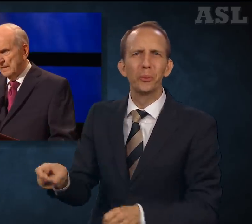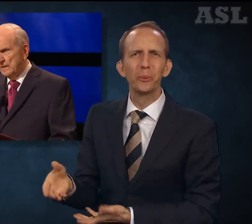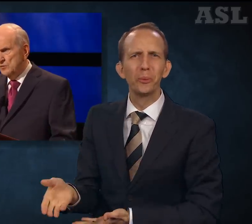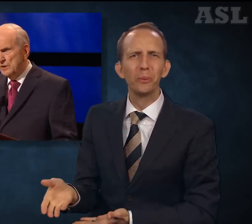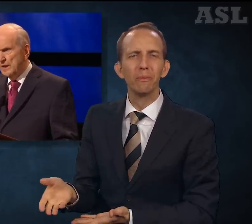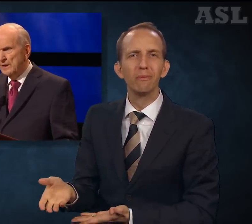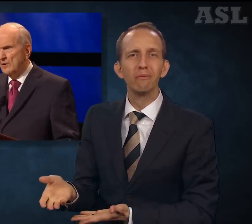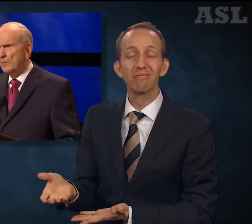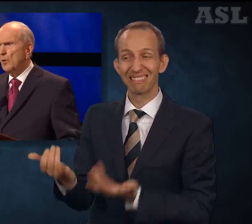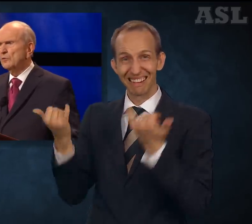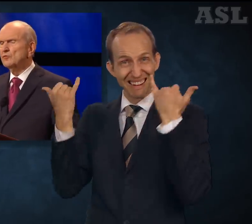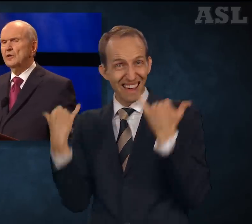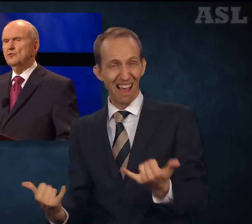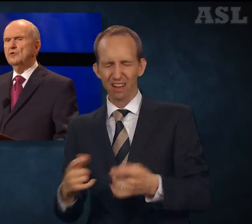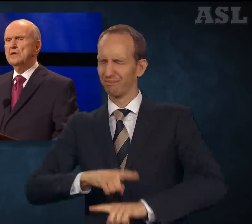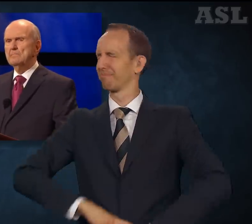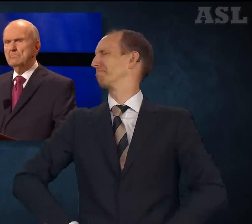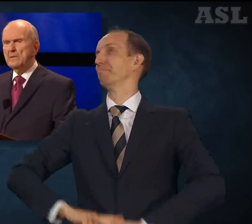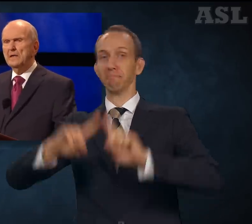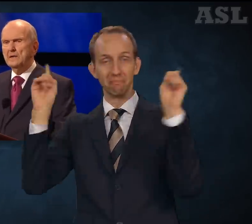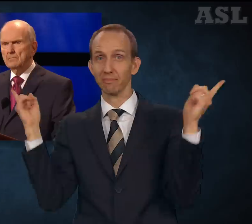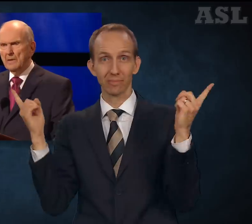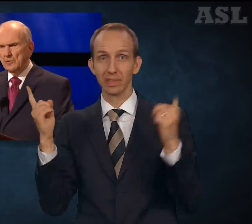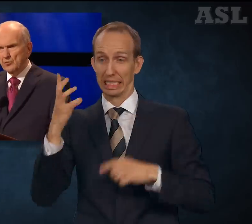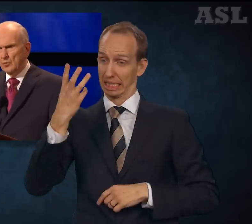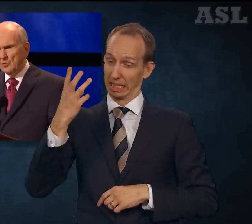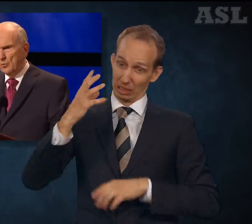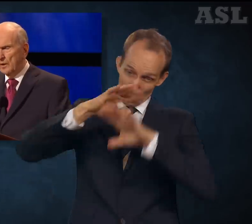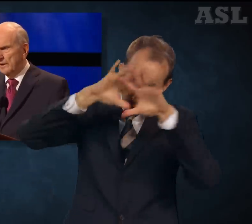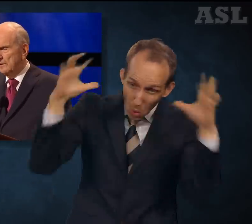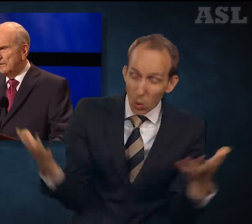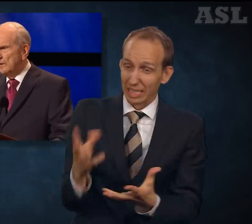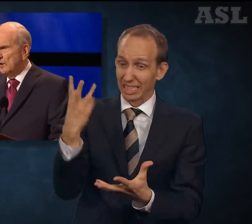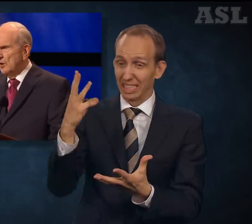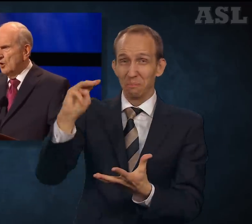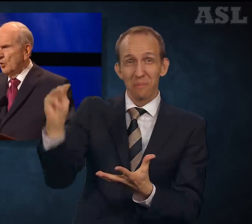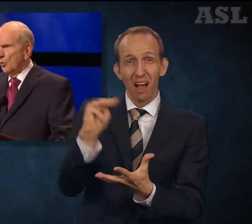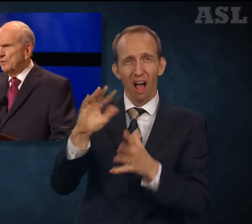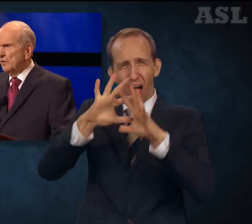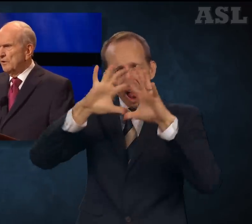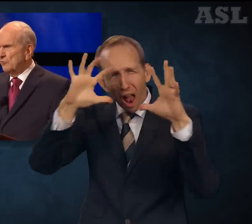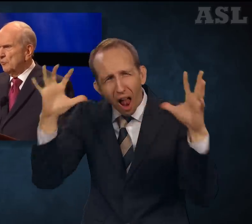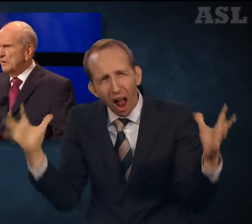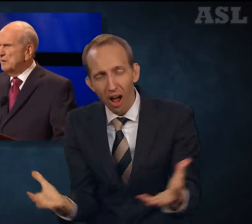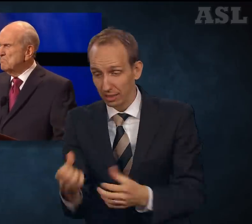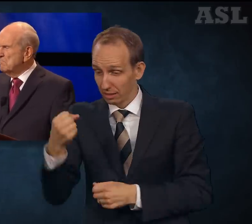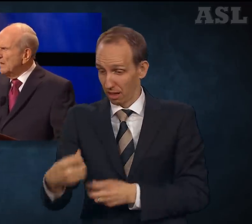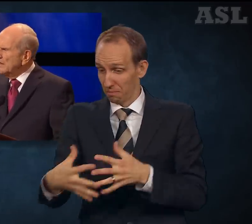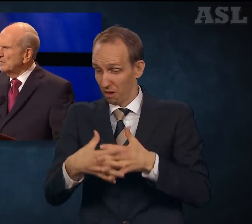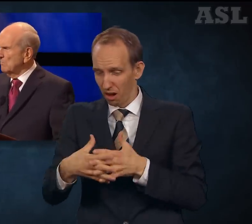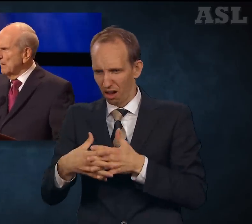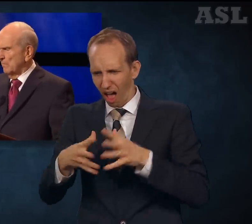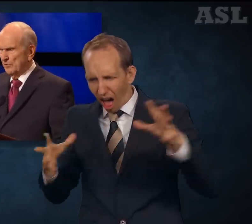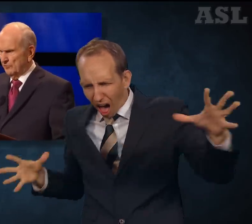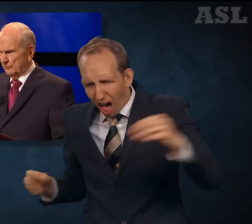SOUTH AMERICA.